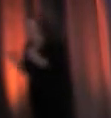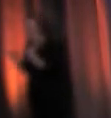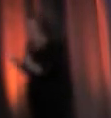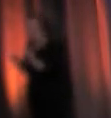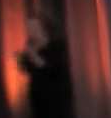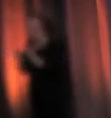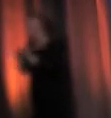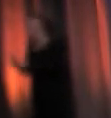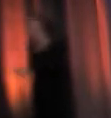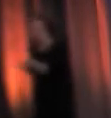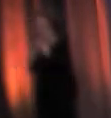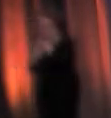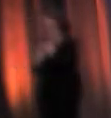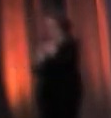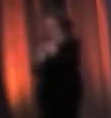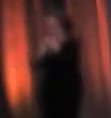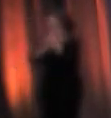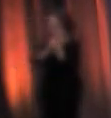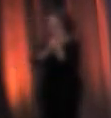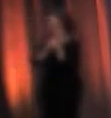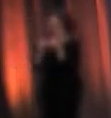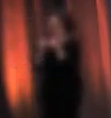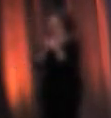In doing so we've been able to consider new perspectives